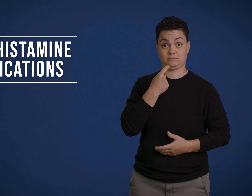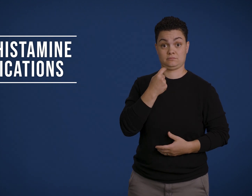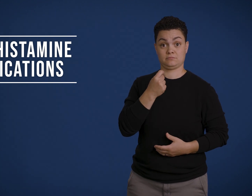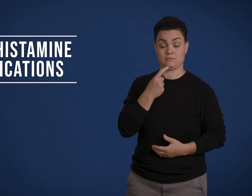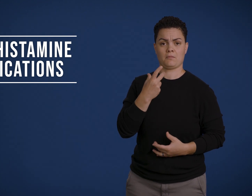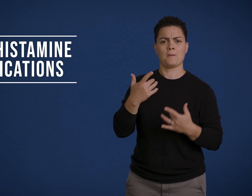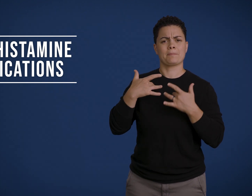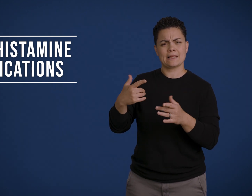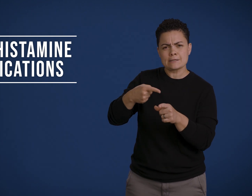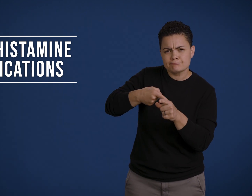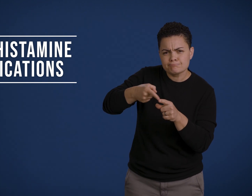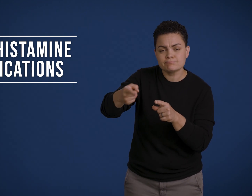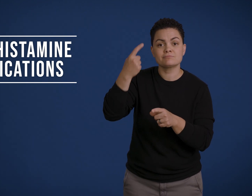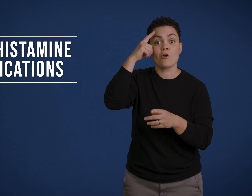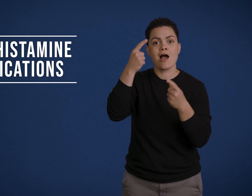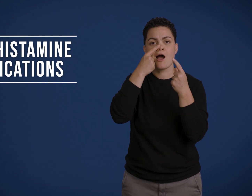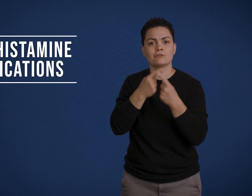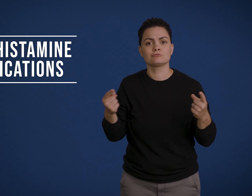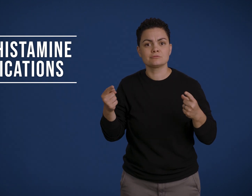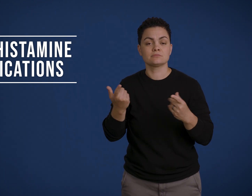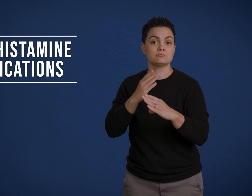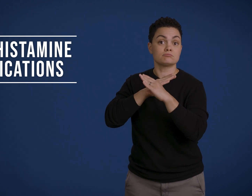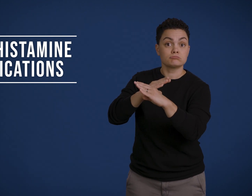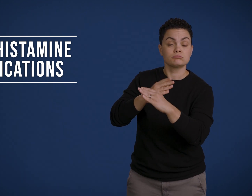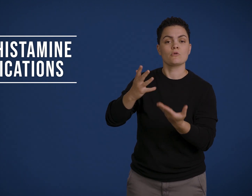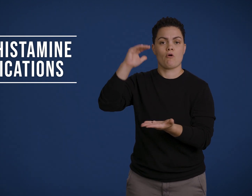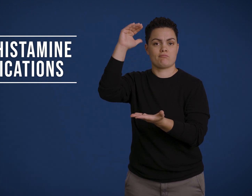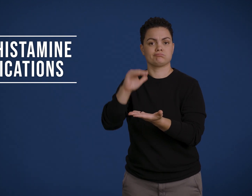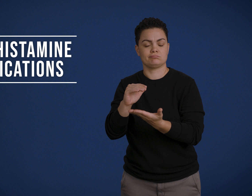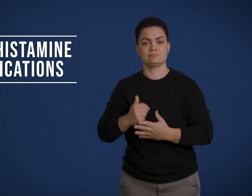These medications work by blocking histamine receptors,